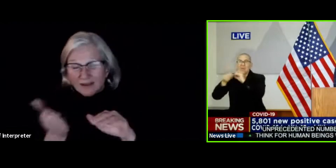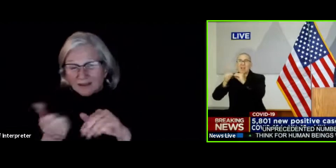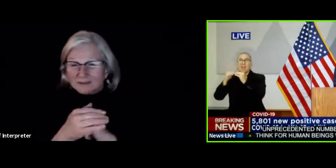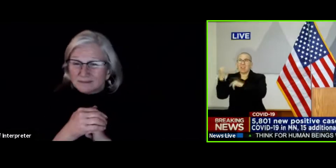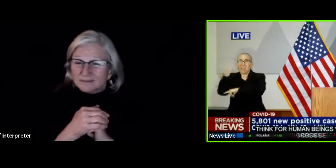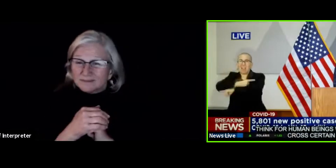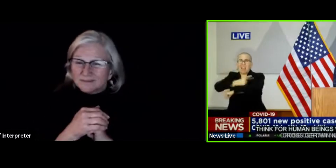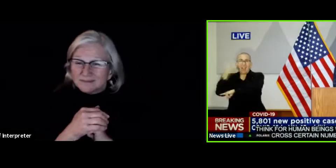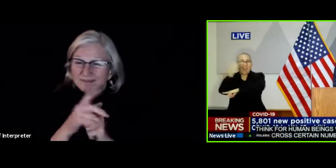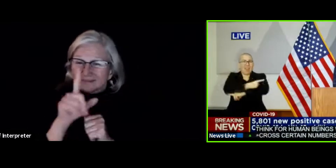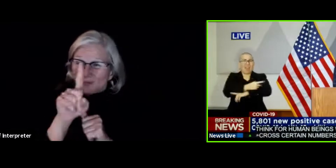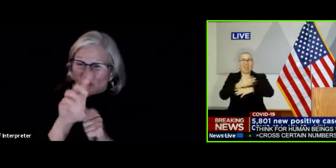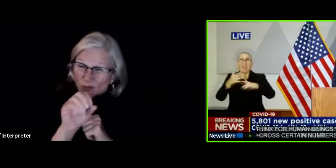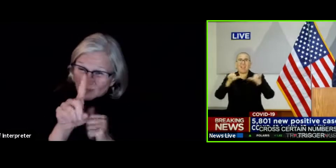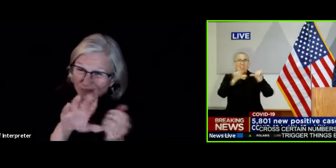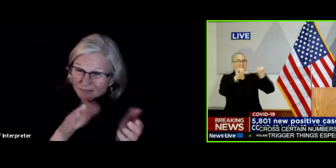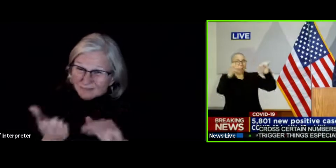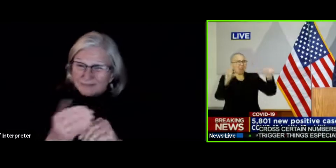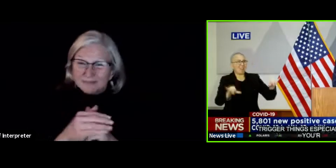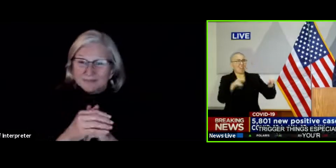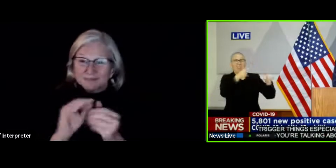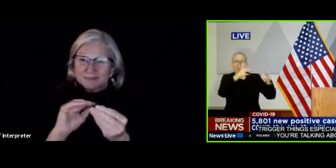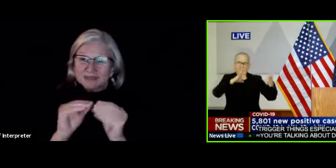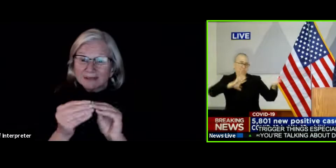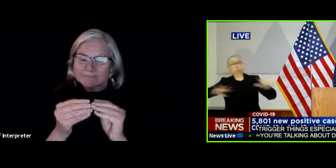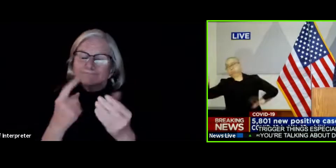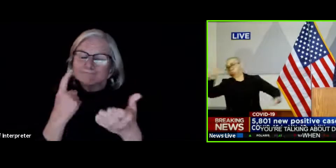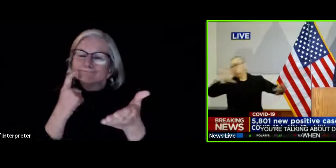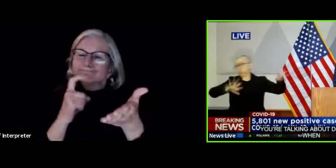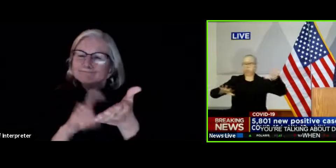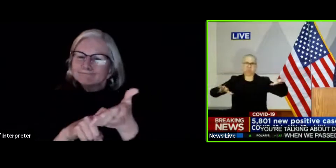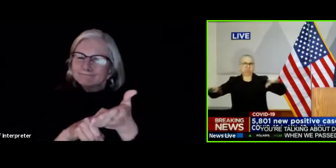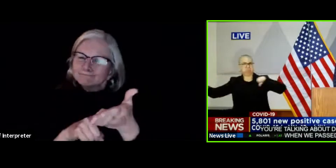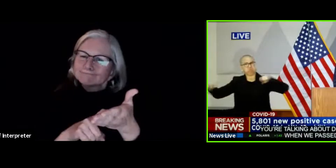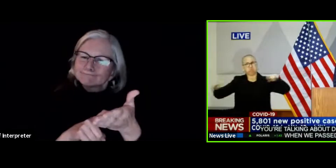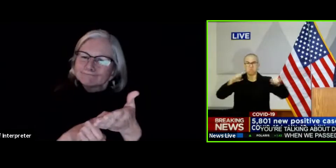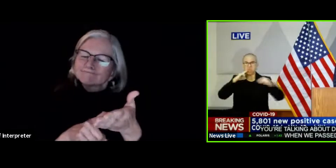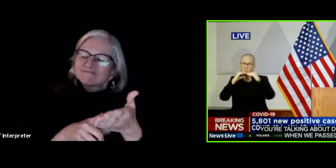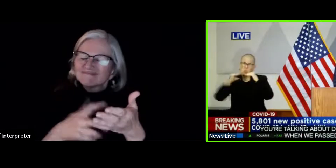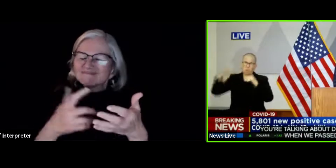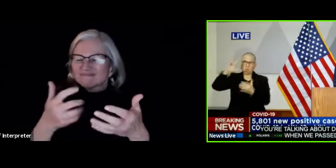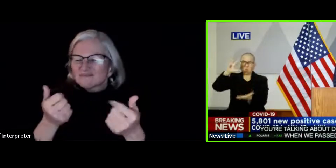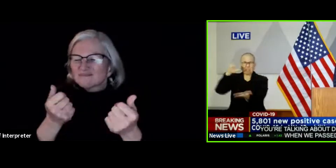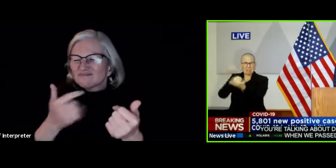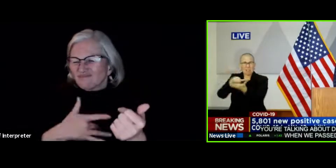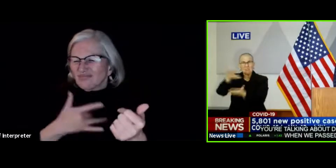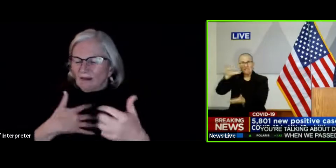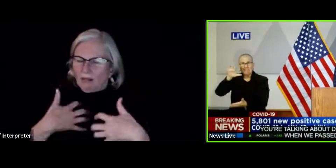OF THOSE FAMILIES WHO LOST SOMEONE, BRINGING OUR TOTAL TO OVER 3500 FAMILIES WITHOUT LOVED ONES THERE.